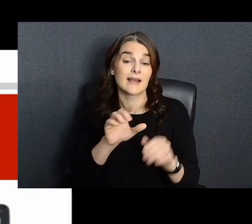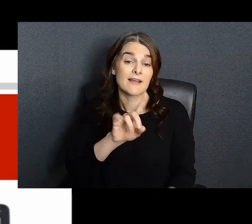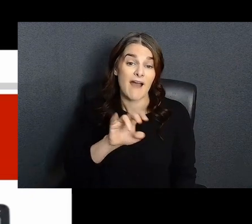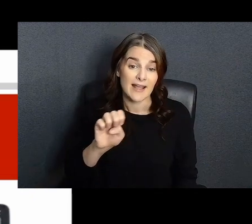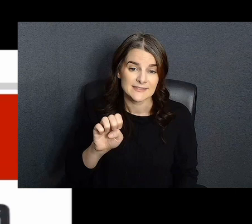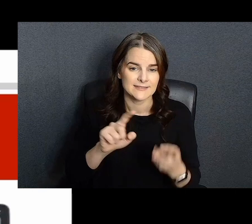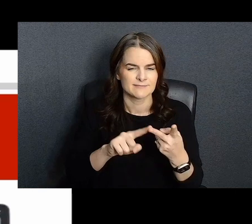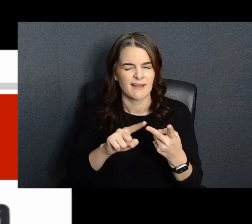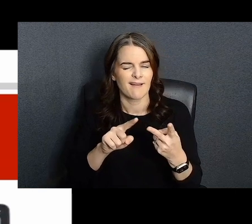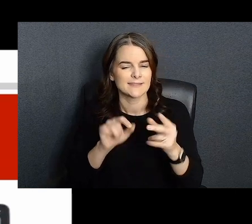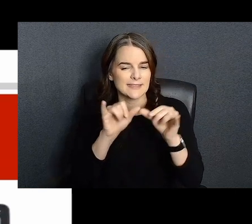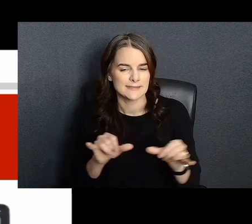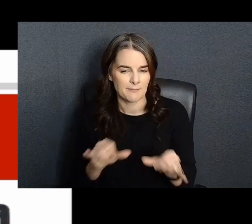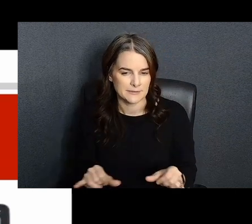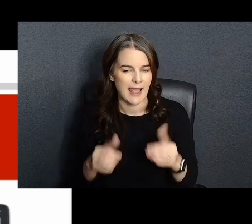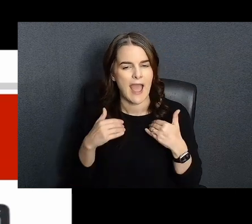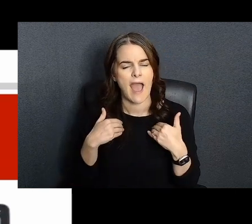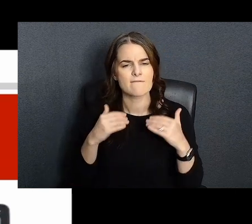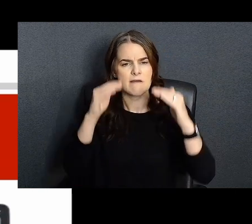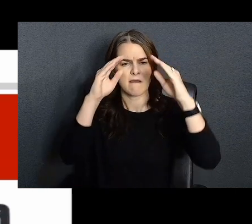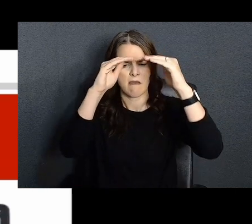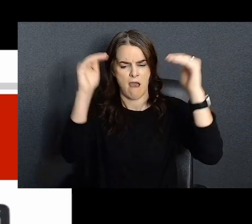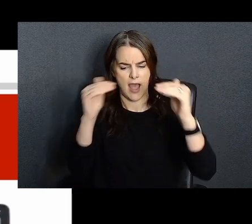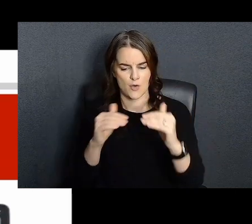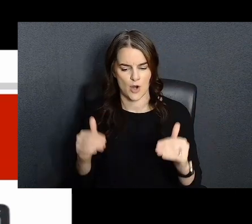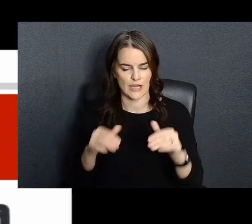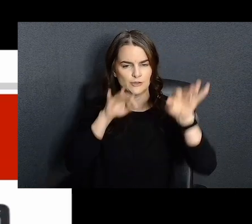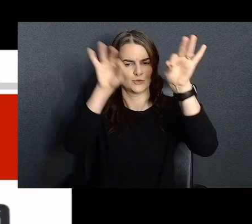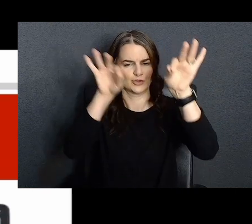we tend to use a hierarchy to describe these things.